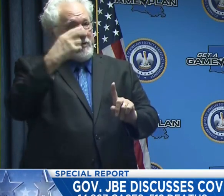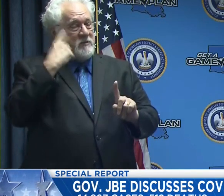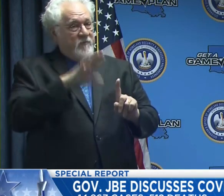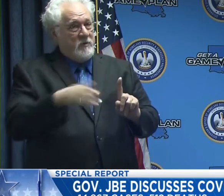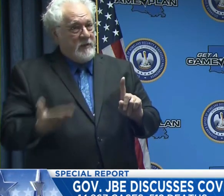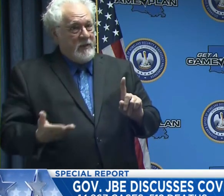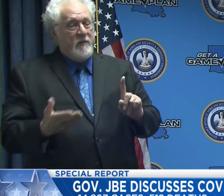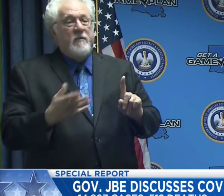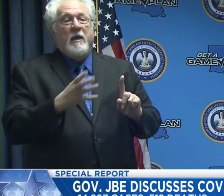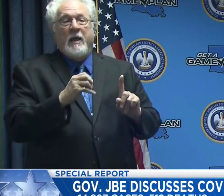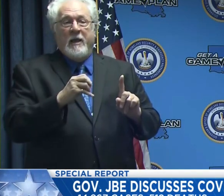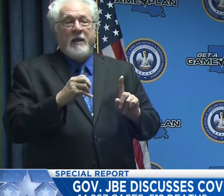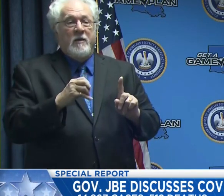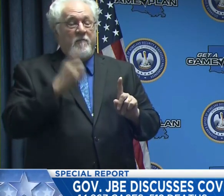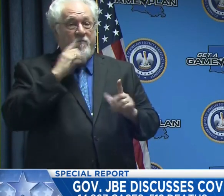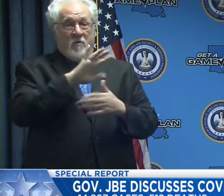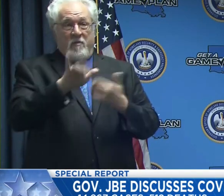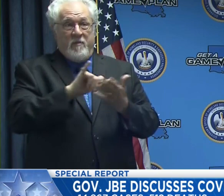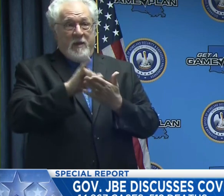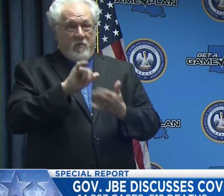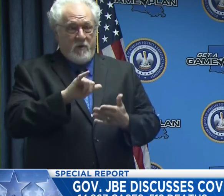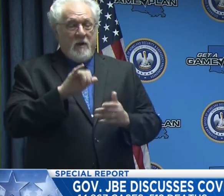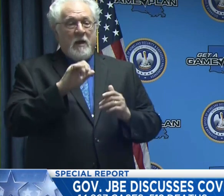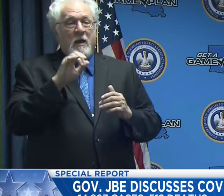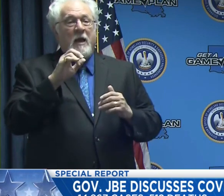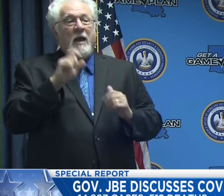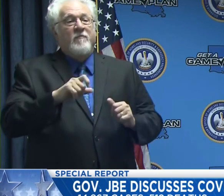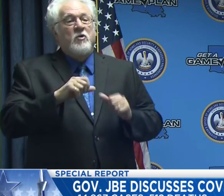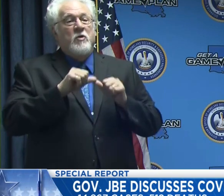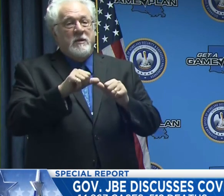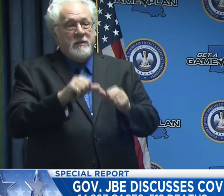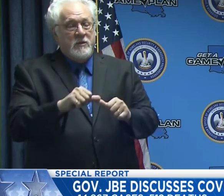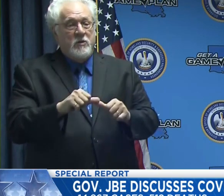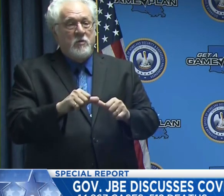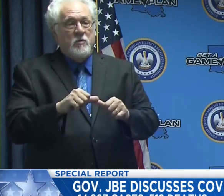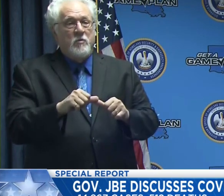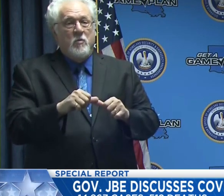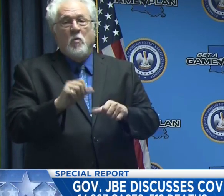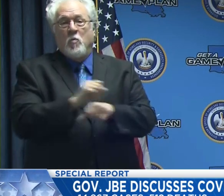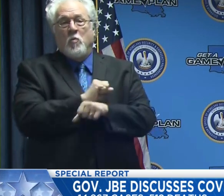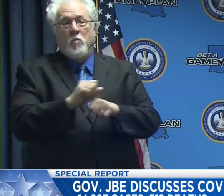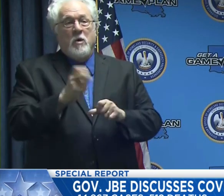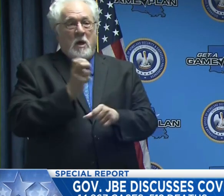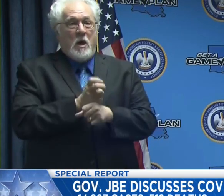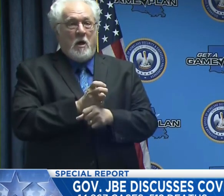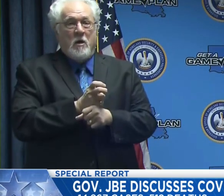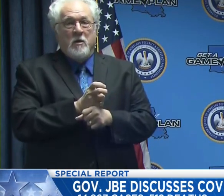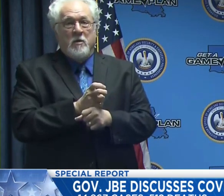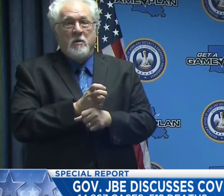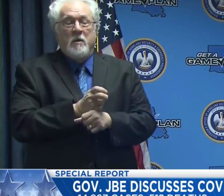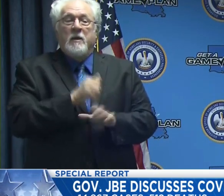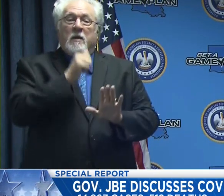SLOW THAT TREND DOWN. HYPERTENSION IS THE LEADING CONDITION -- UNDERLYING CONDITION FOR PEOPLE WHO DIE IN